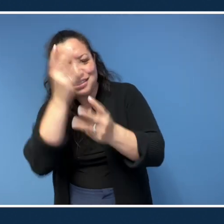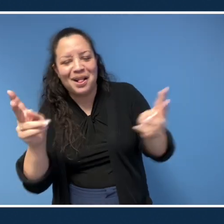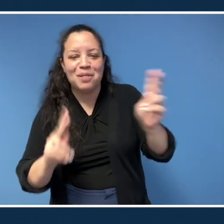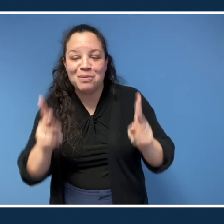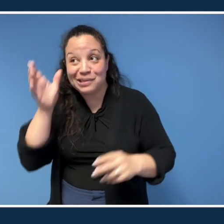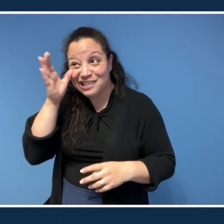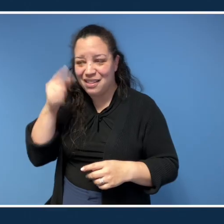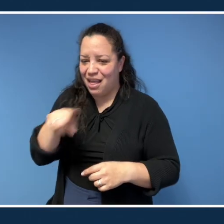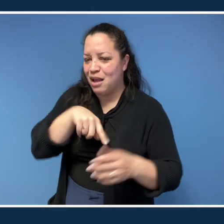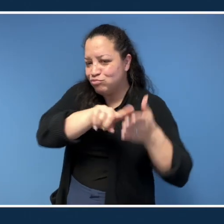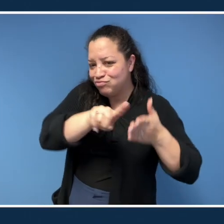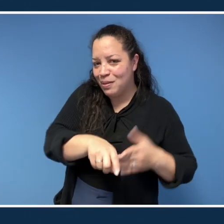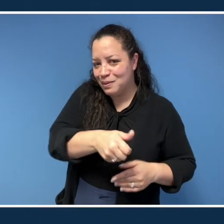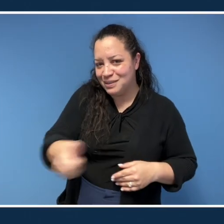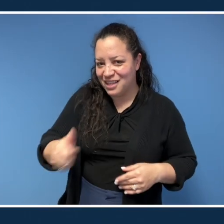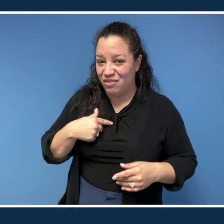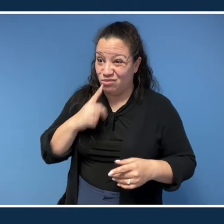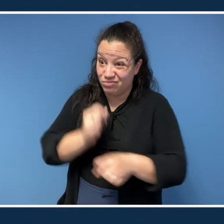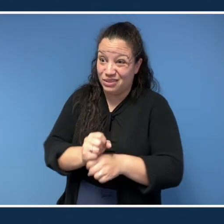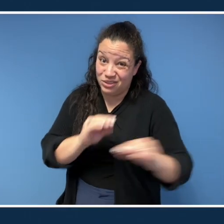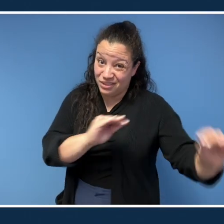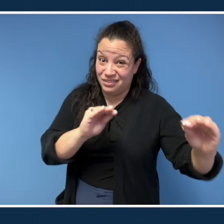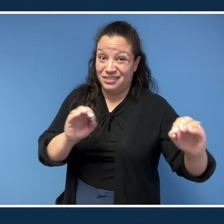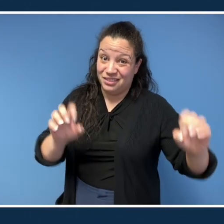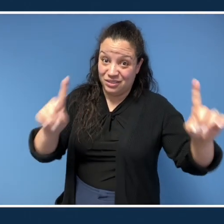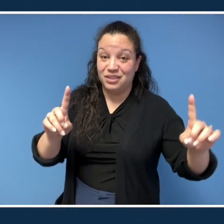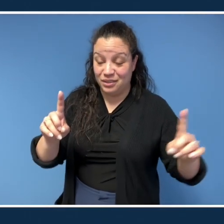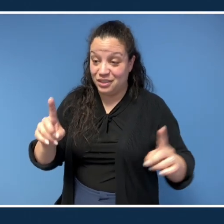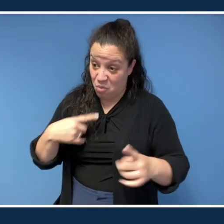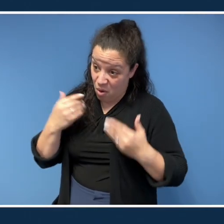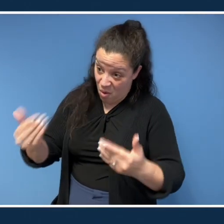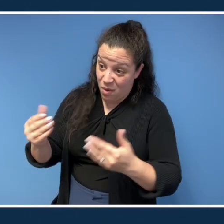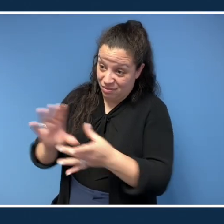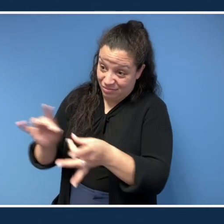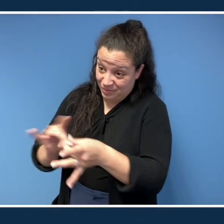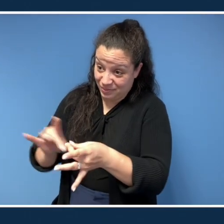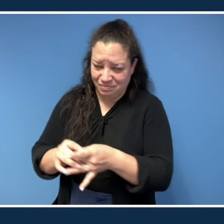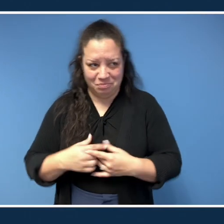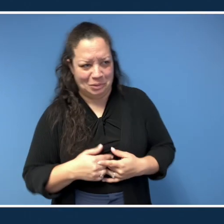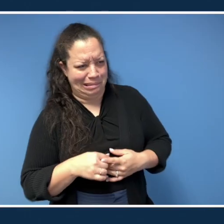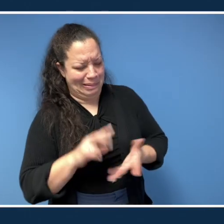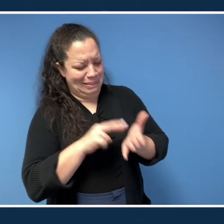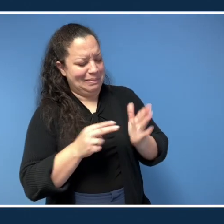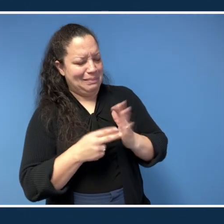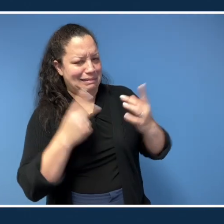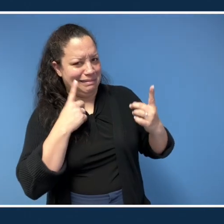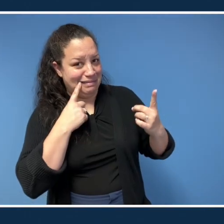educational. So would you like to give a shout out to your podcast? I guess it depends on how you define success. I think one of the interesting things